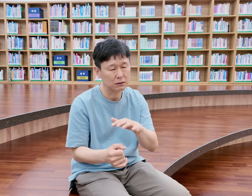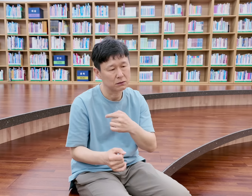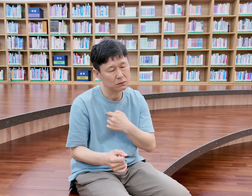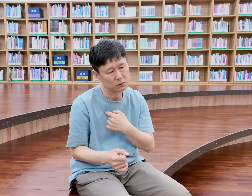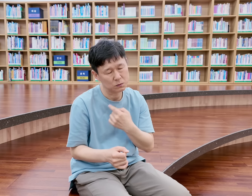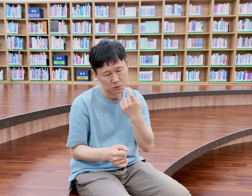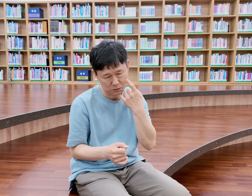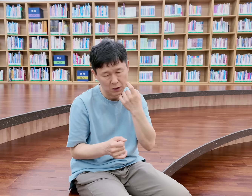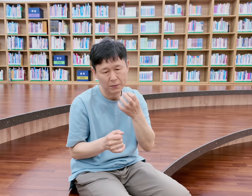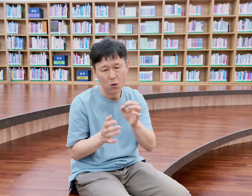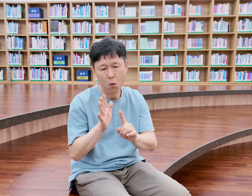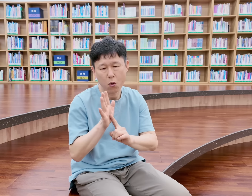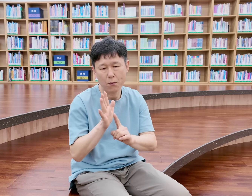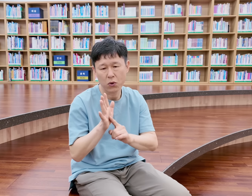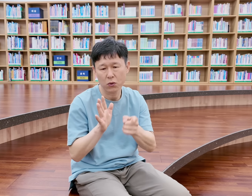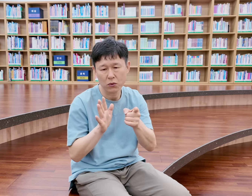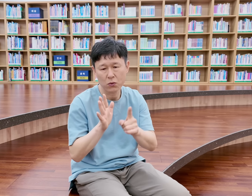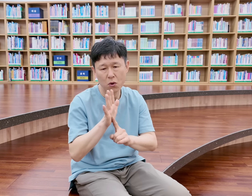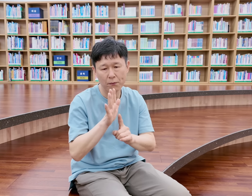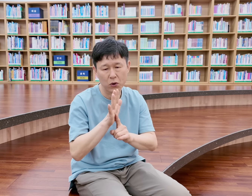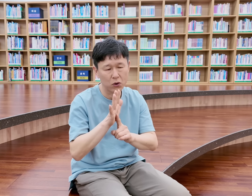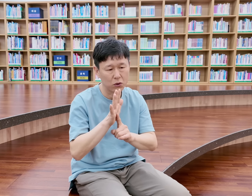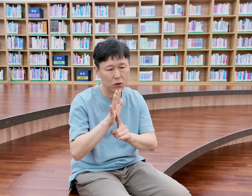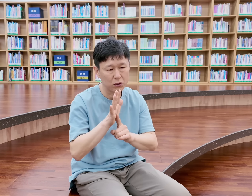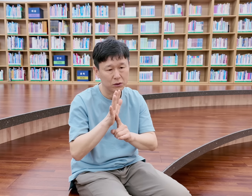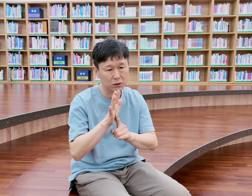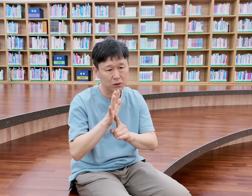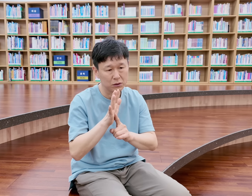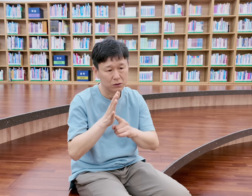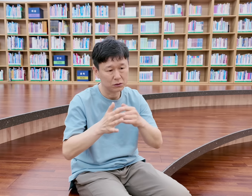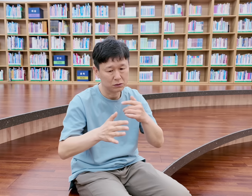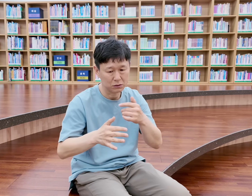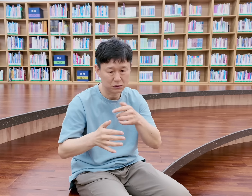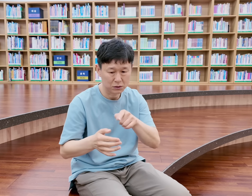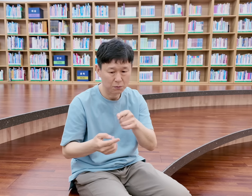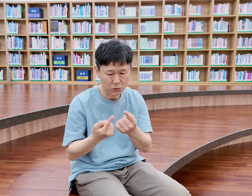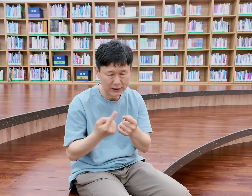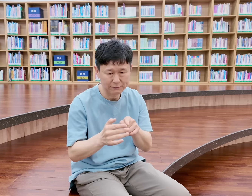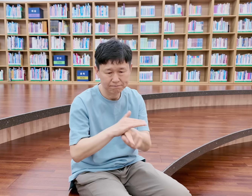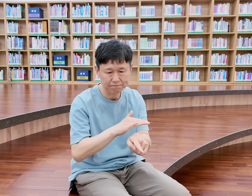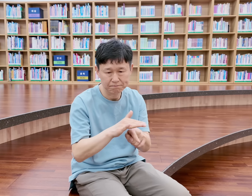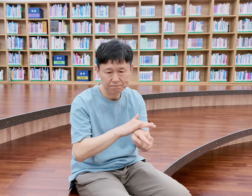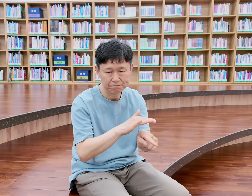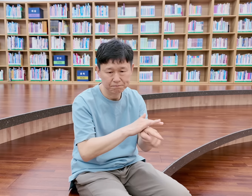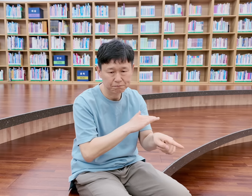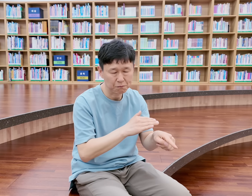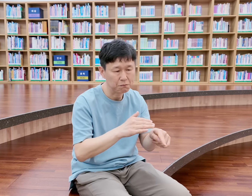So, the first thing we did was start promoting it. Rather than posting it on social media,